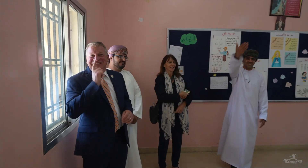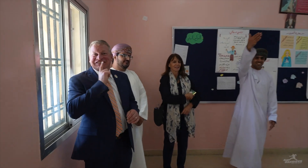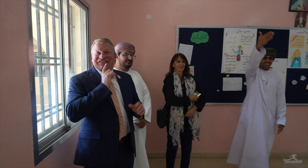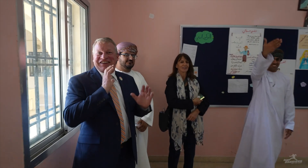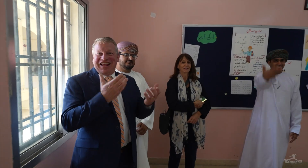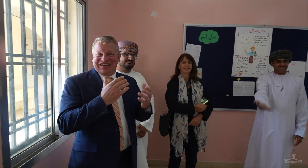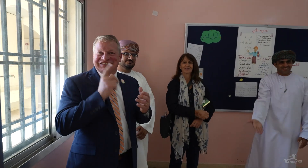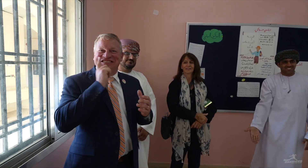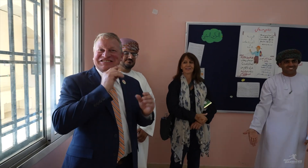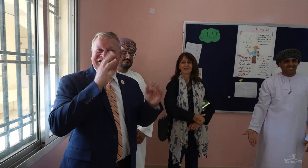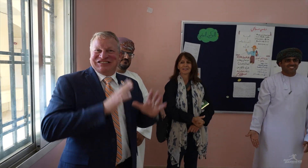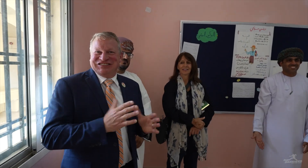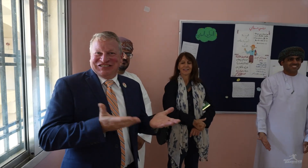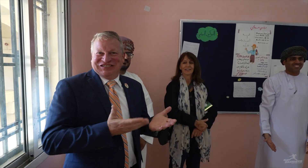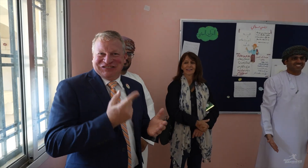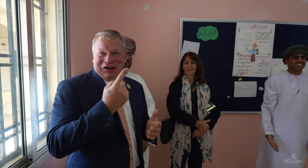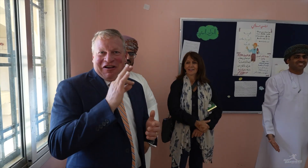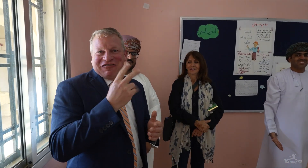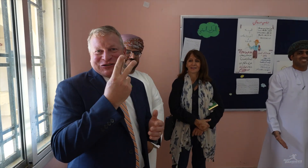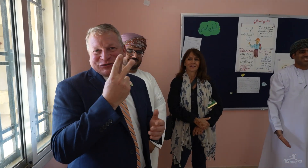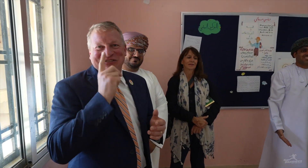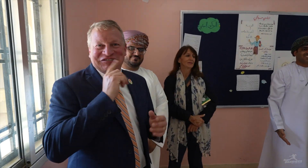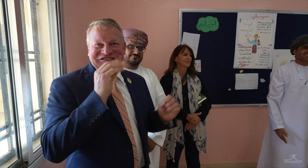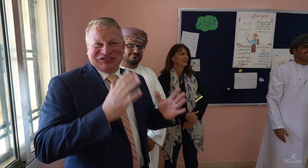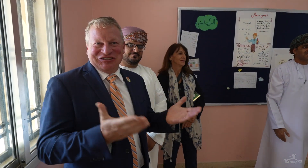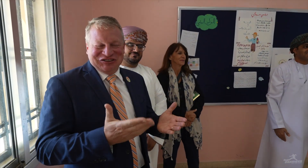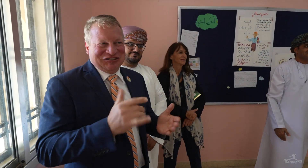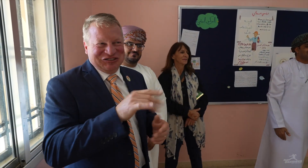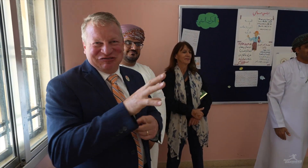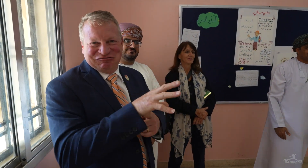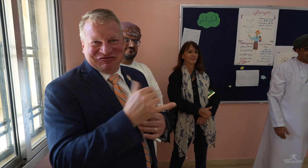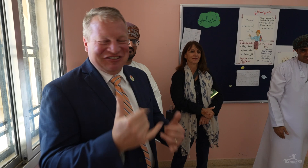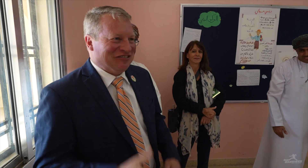The teacher leading this class is one out of the two deaf teachers here.